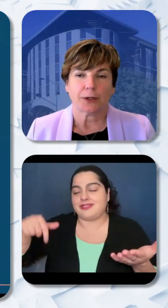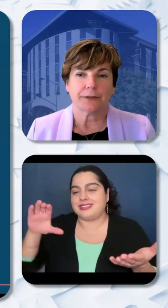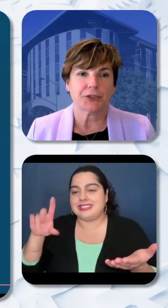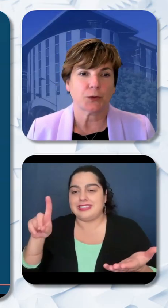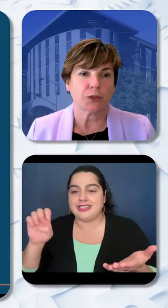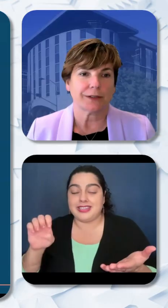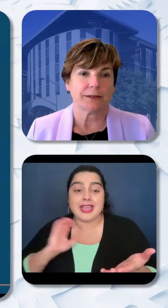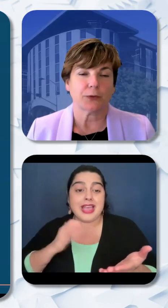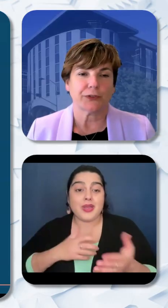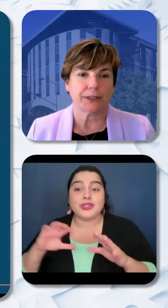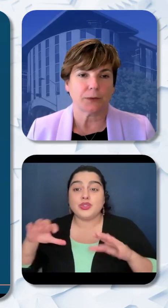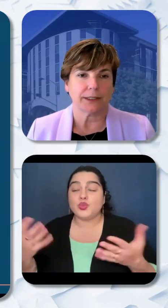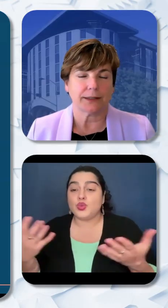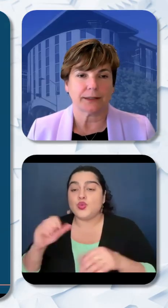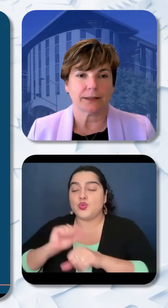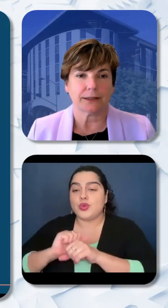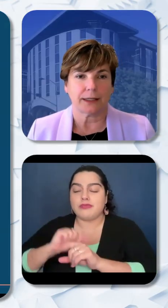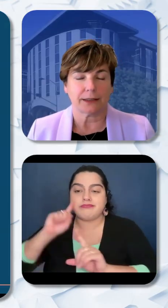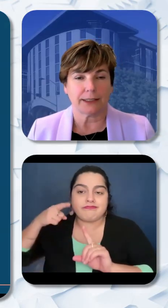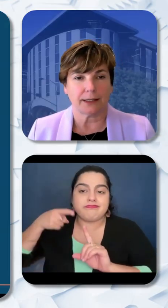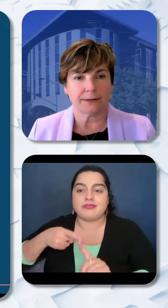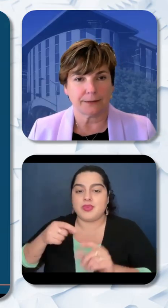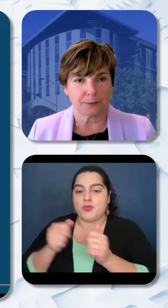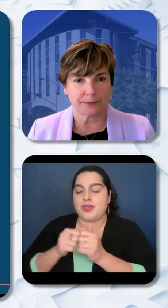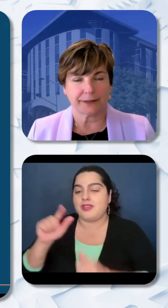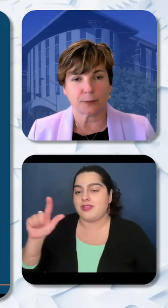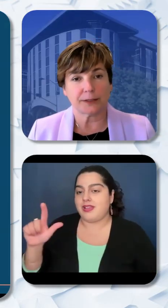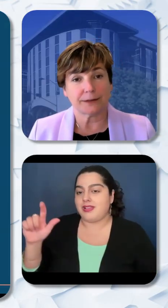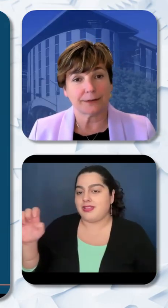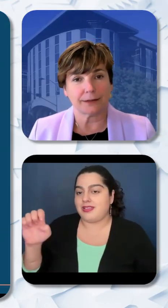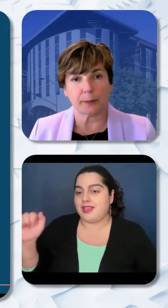So our division works closely with LEAs, SELPAs,